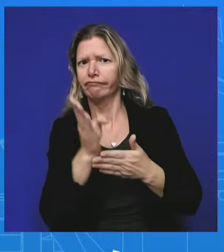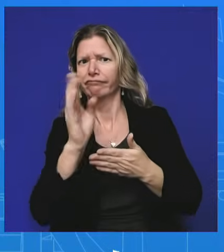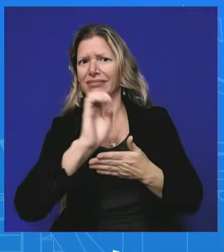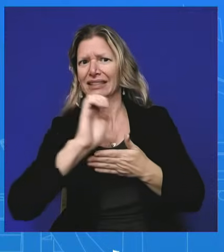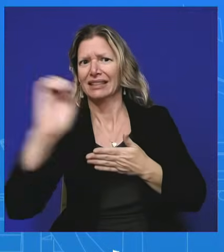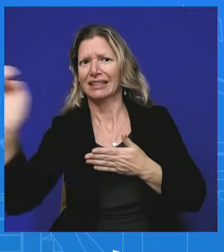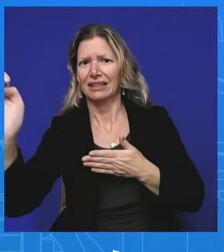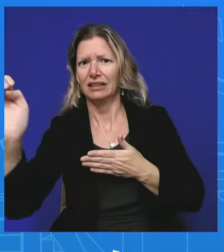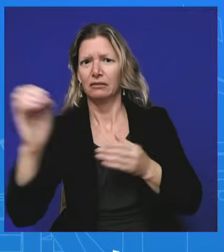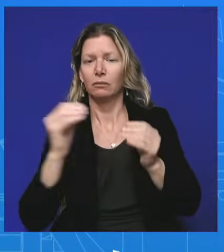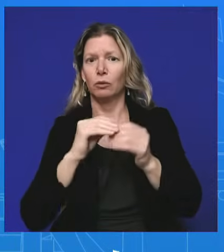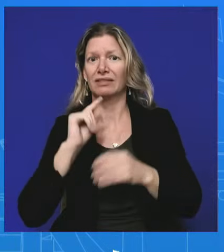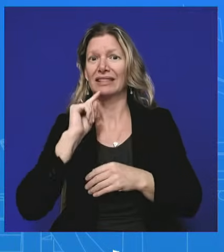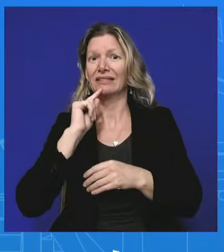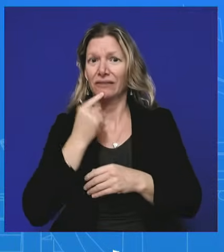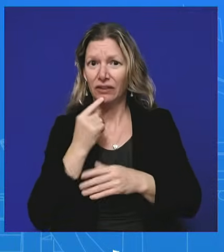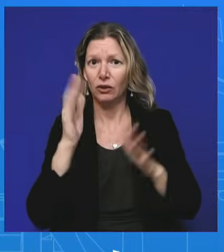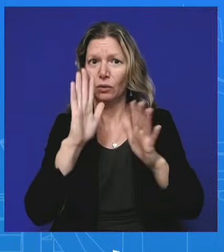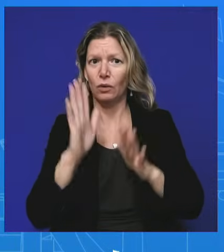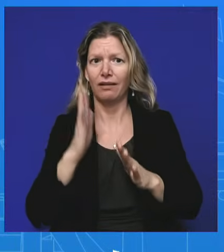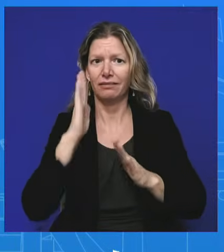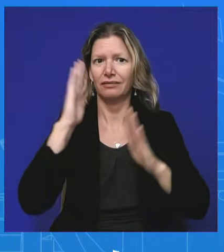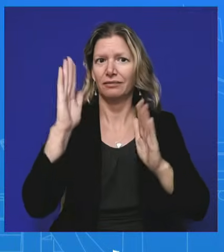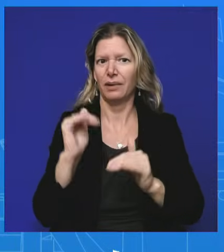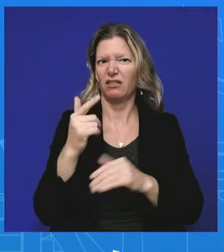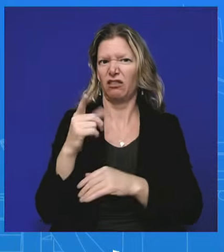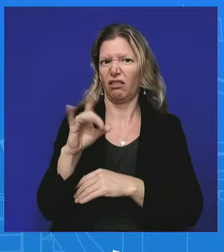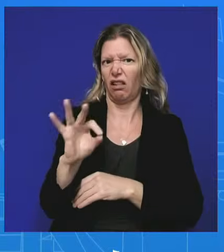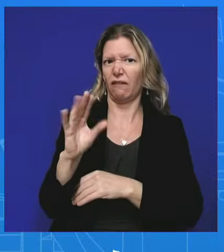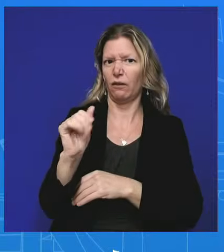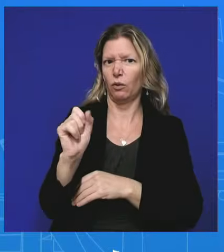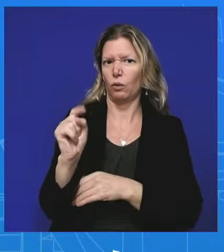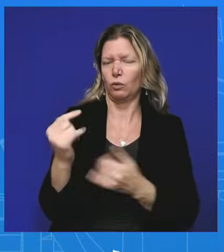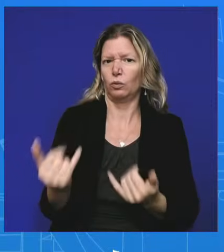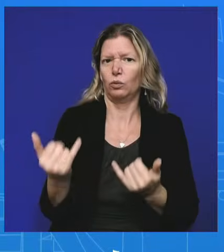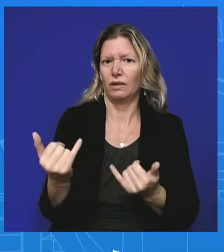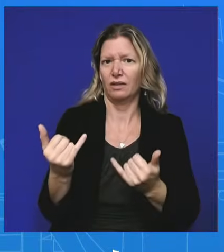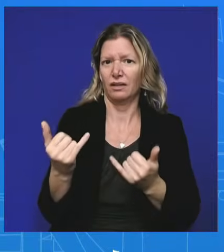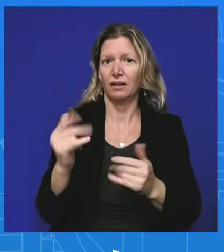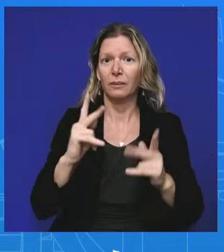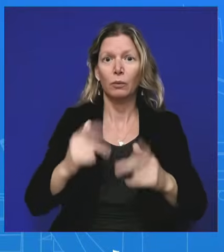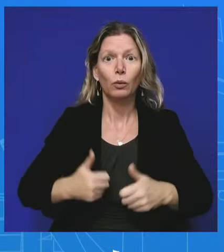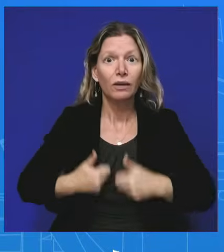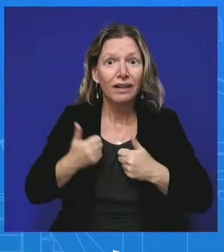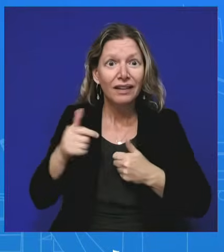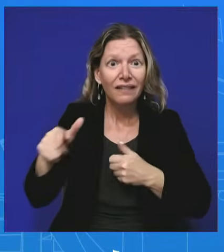as well as those in the path of the storm should heed warnings from state and local officials.